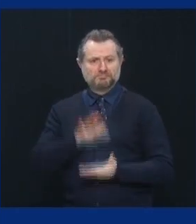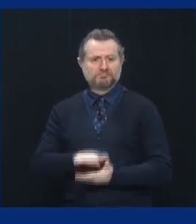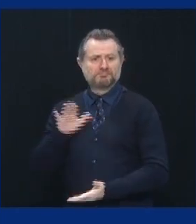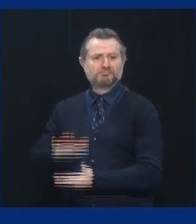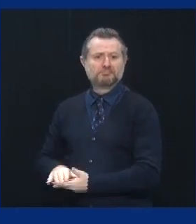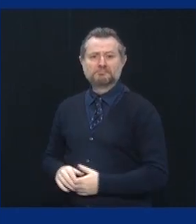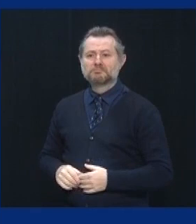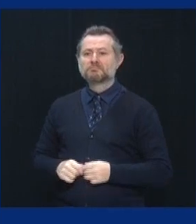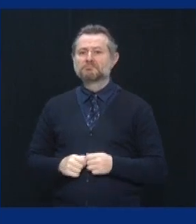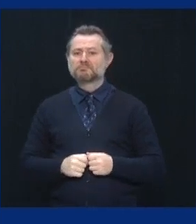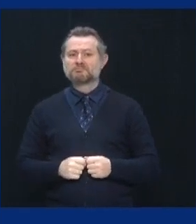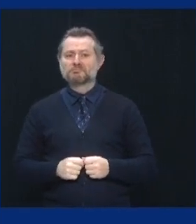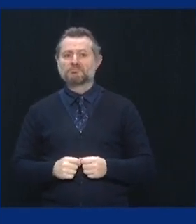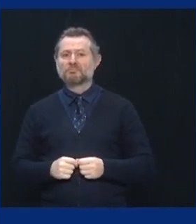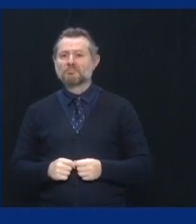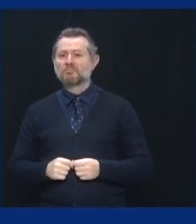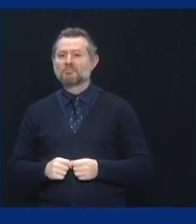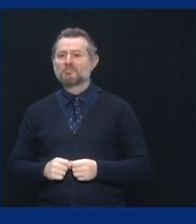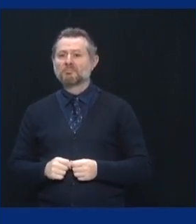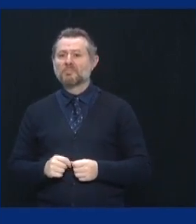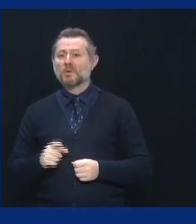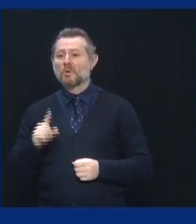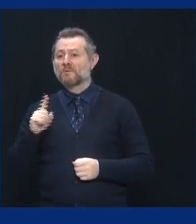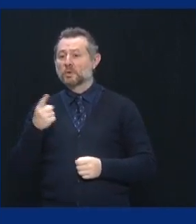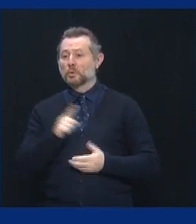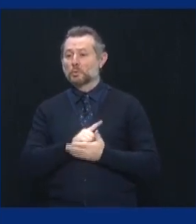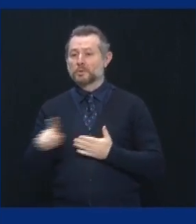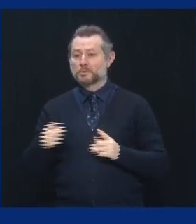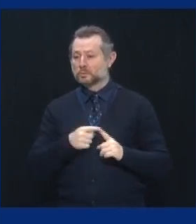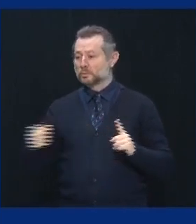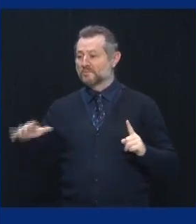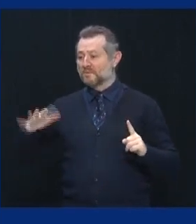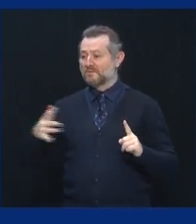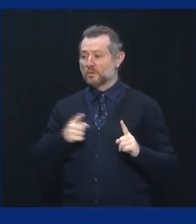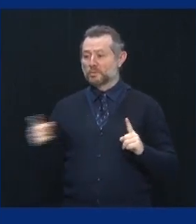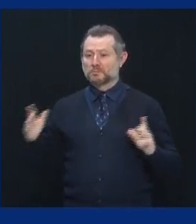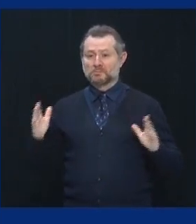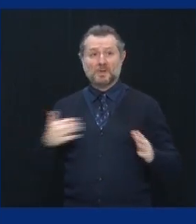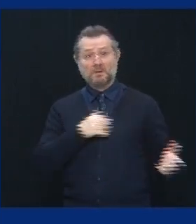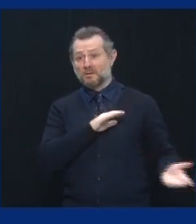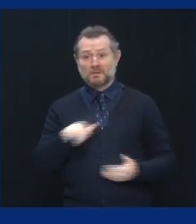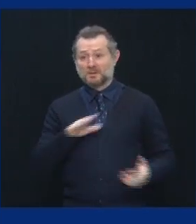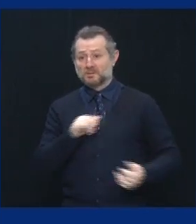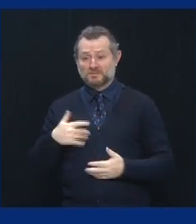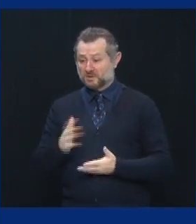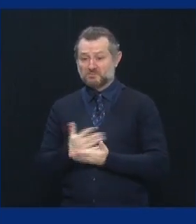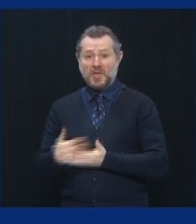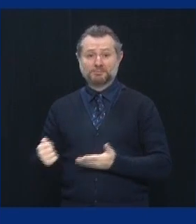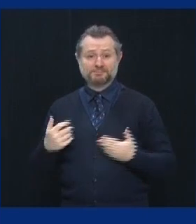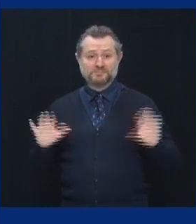ALLOCATES DOSAGES BY WEEK. WE EXHAUSTED ALL THE VACCINES